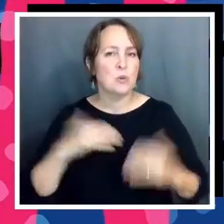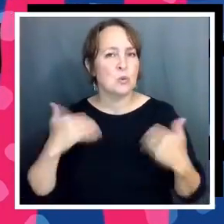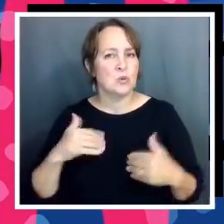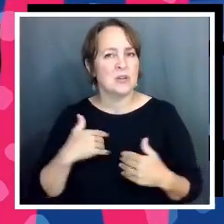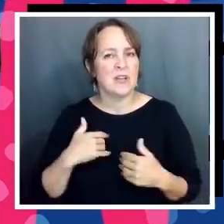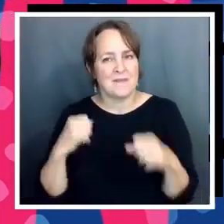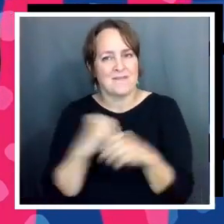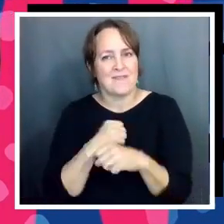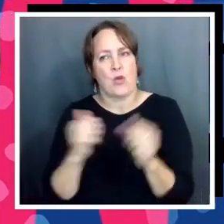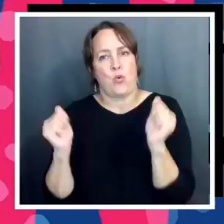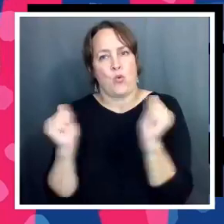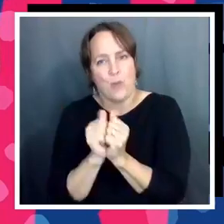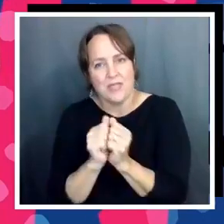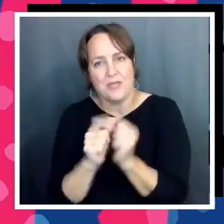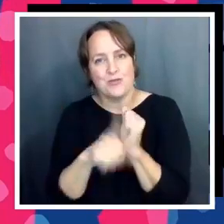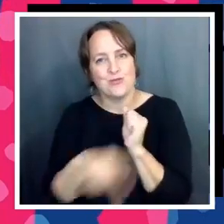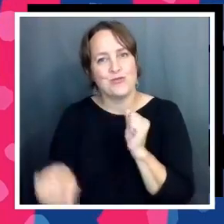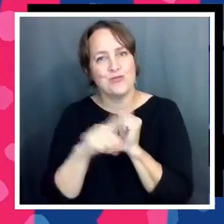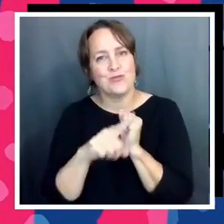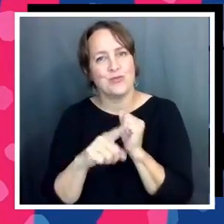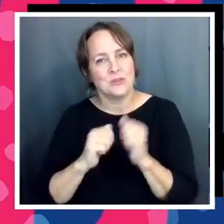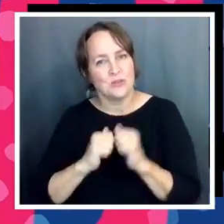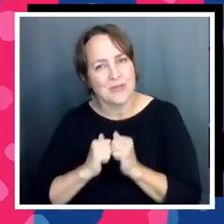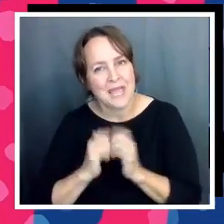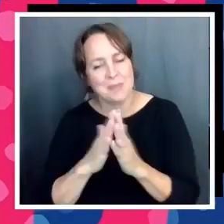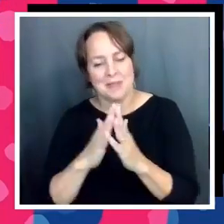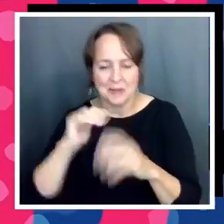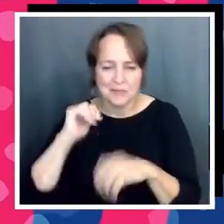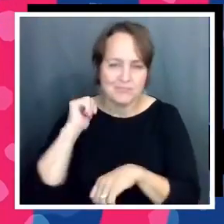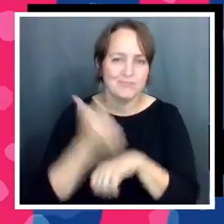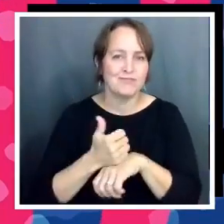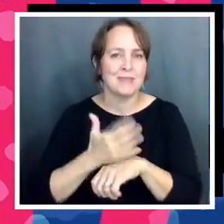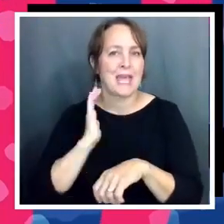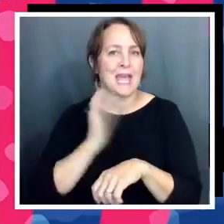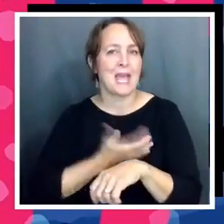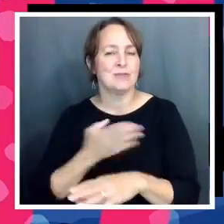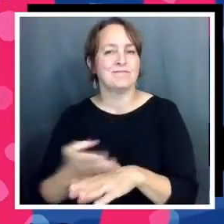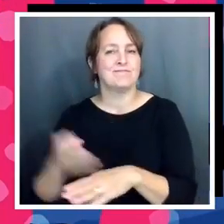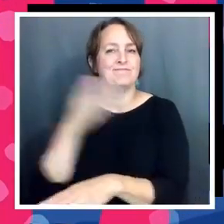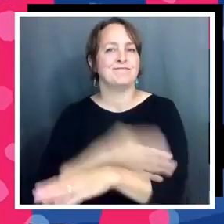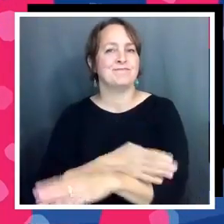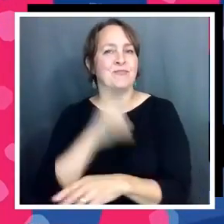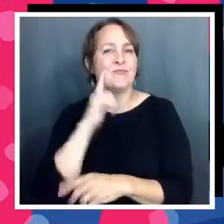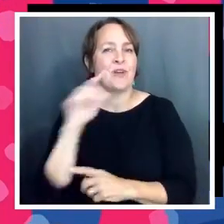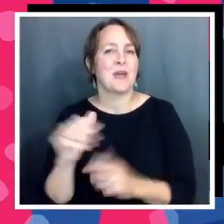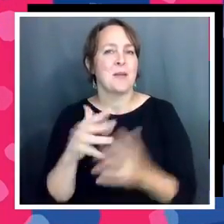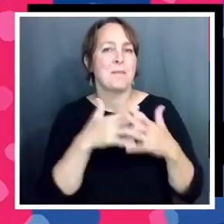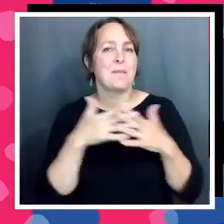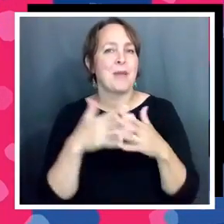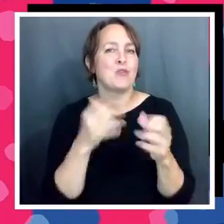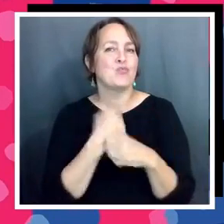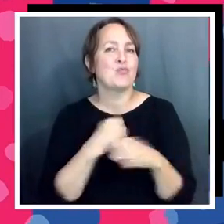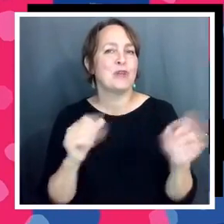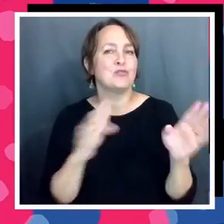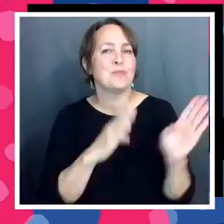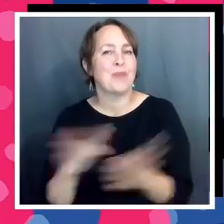CHILD TAX CREDIT.